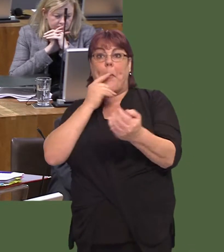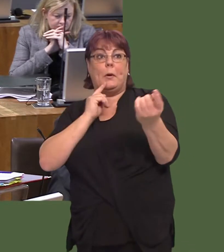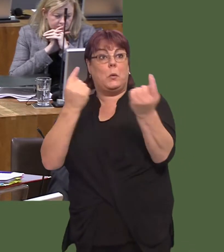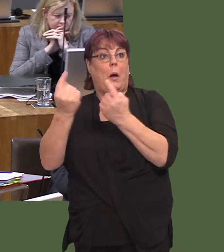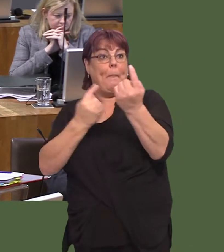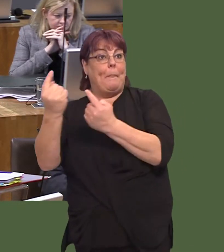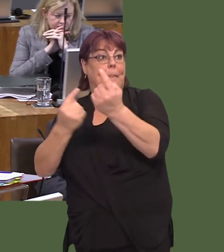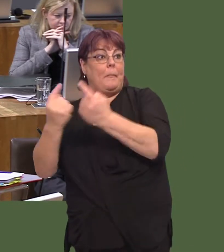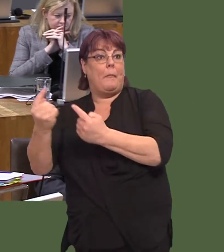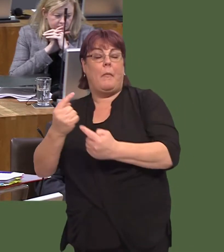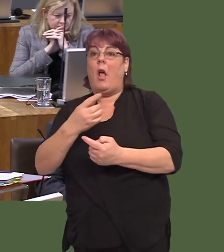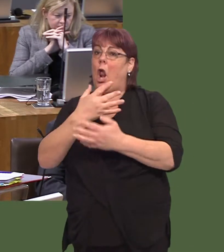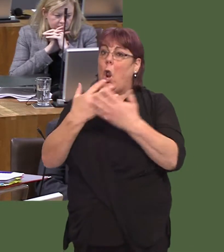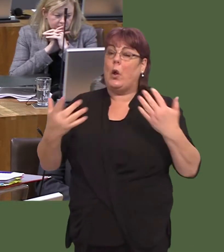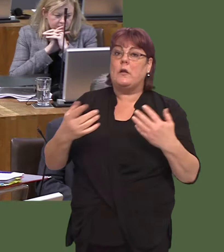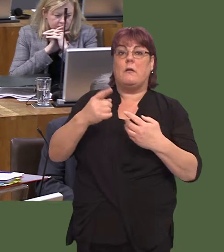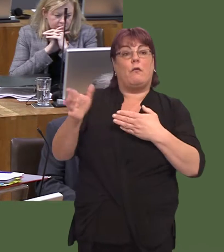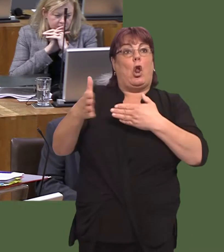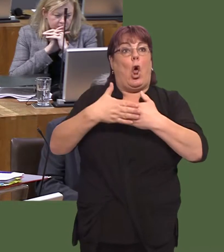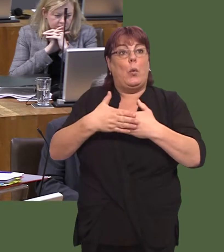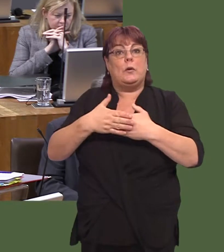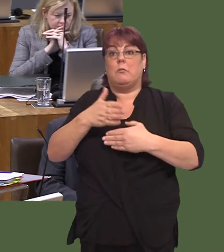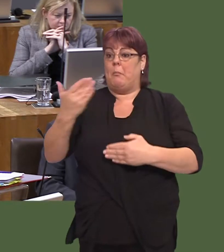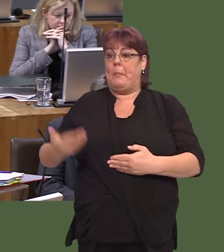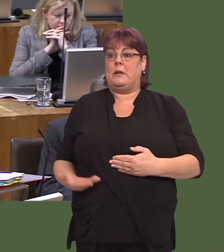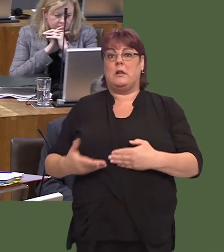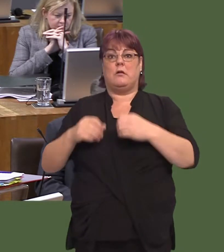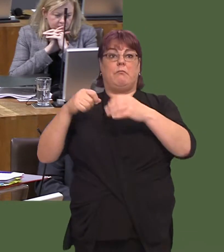Donít talk to me, talk to publicans and they will tell you this.